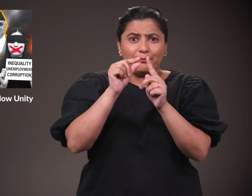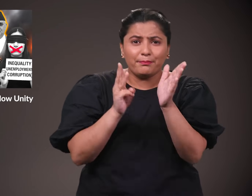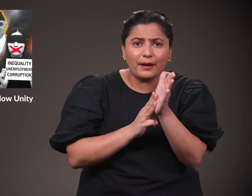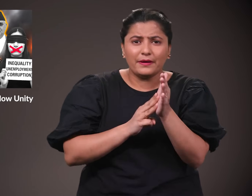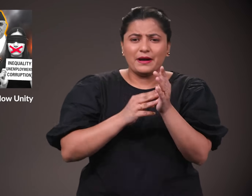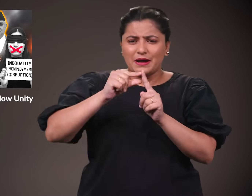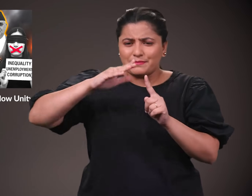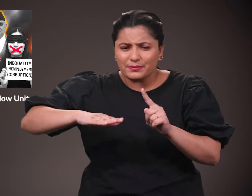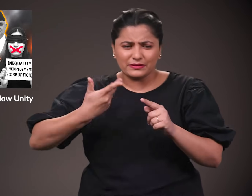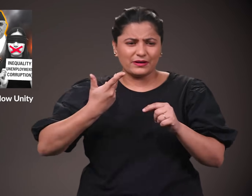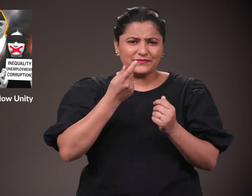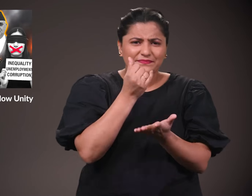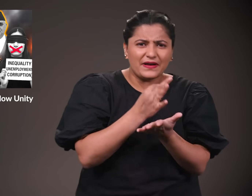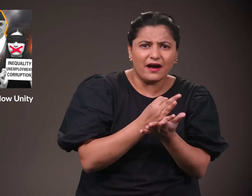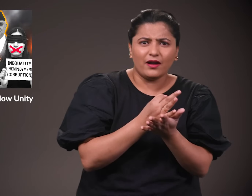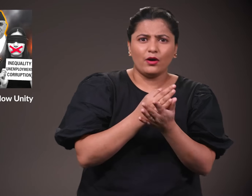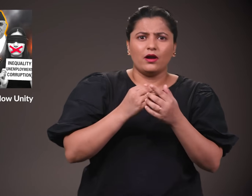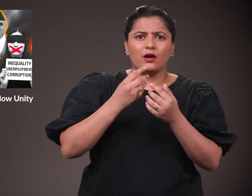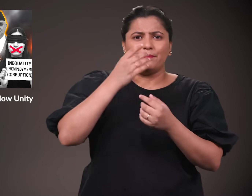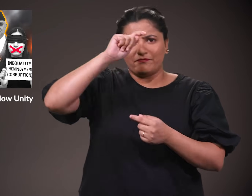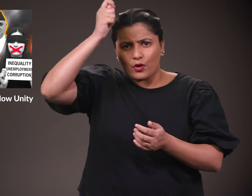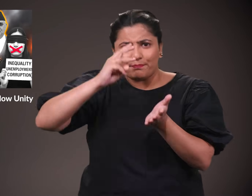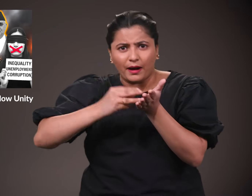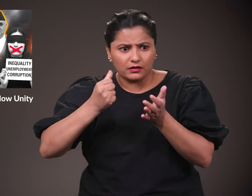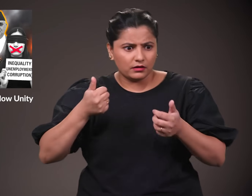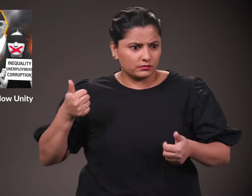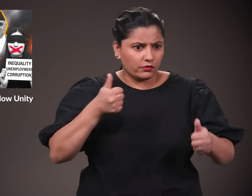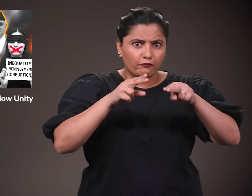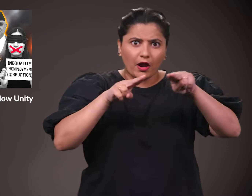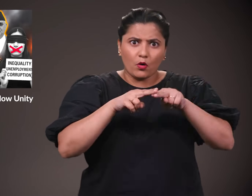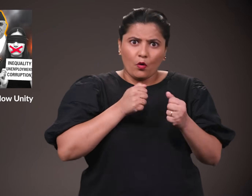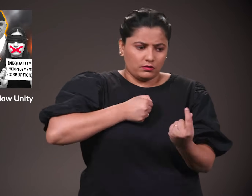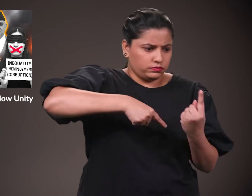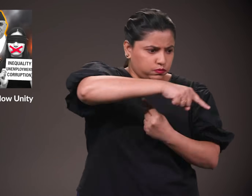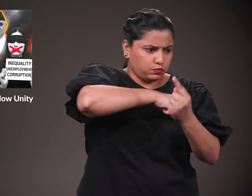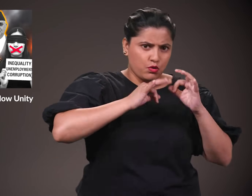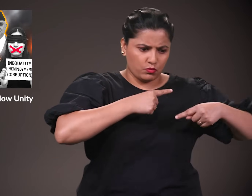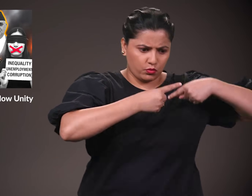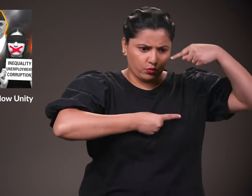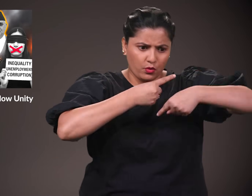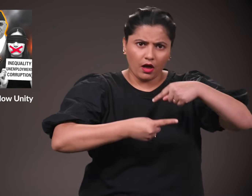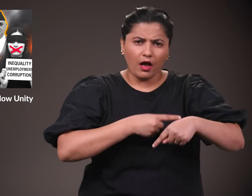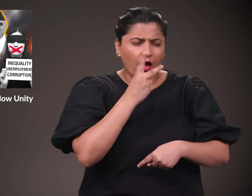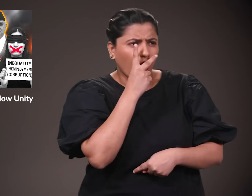including the Prime Minister, Finance, and Foreign Ministers, to secure positions of power & opportunity.